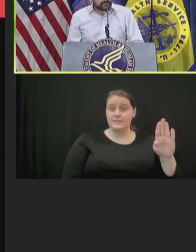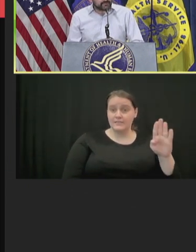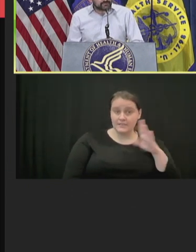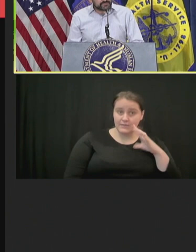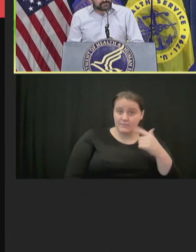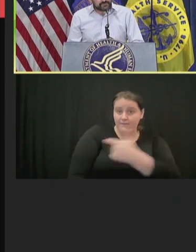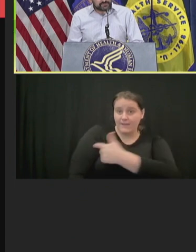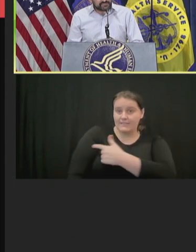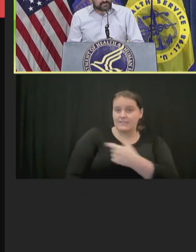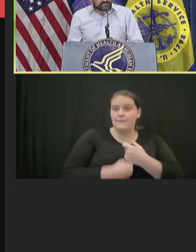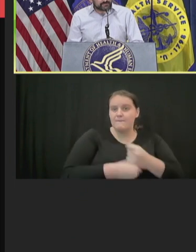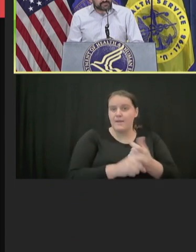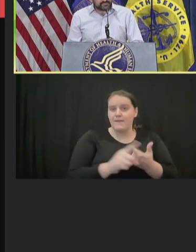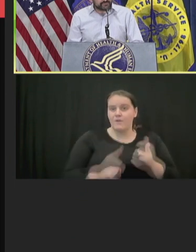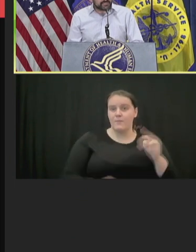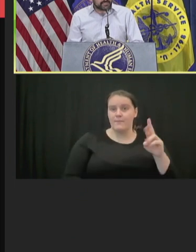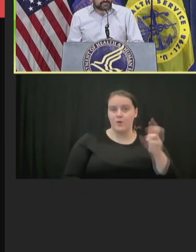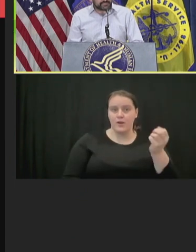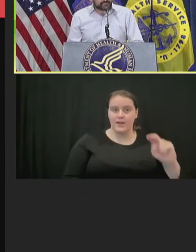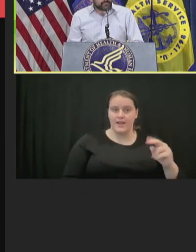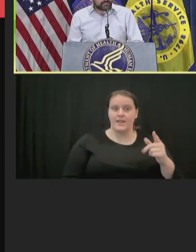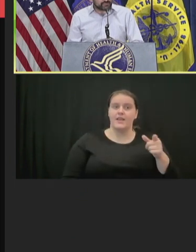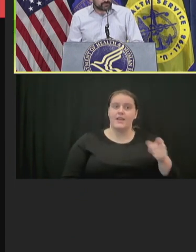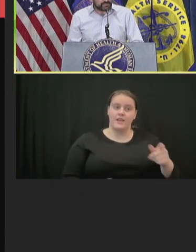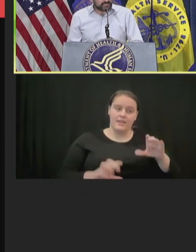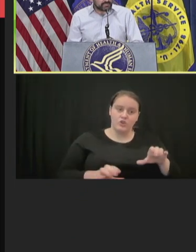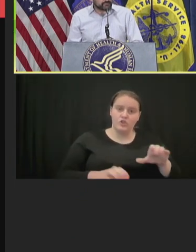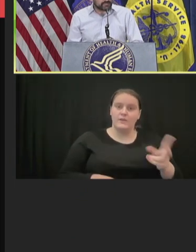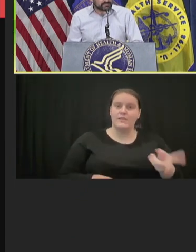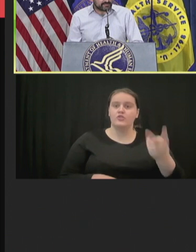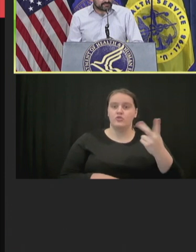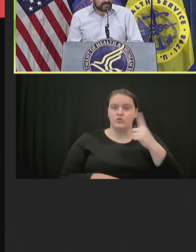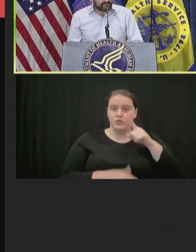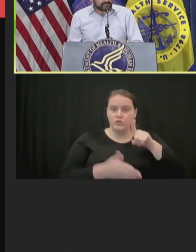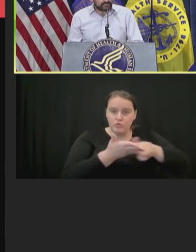doing two studies of these two candidates, one in Germany and one in South Africa.